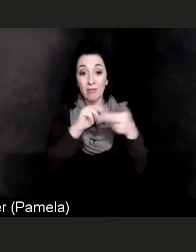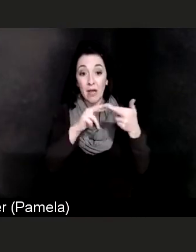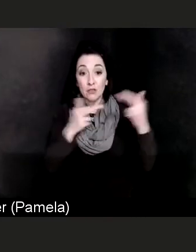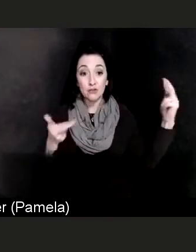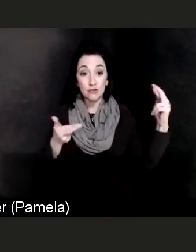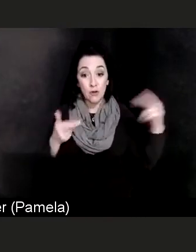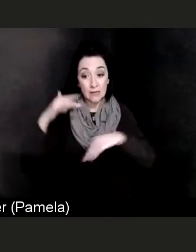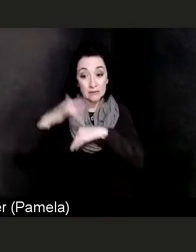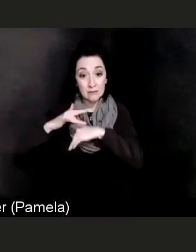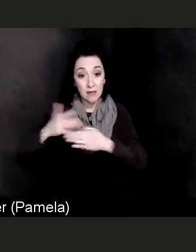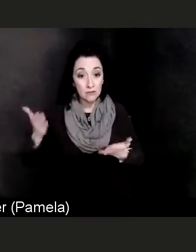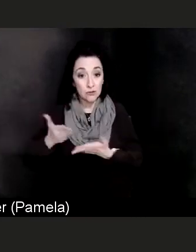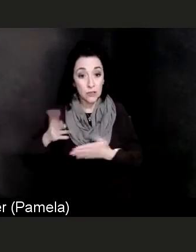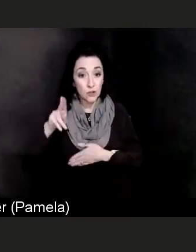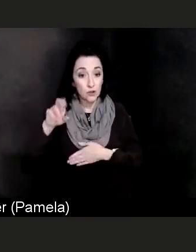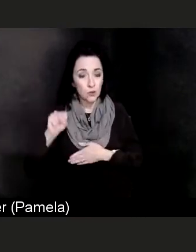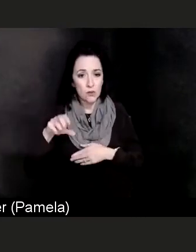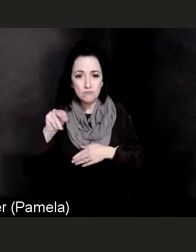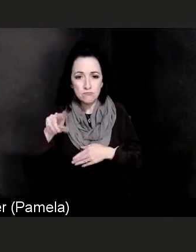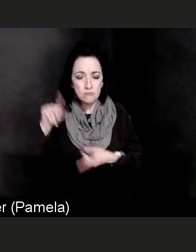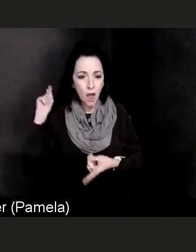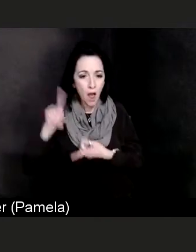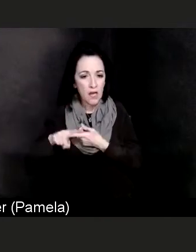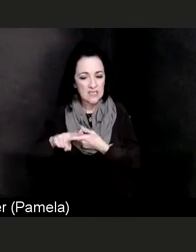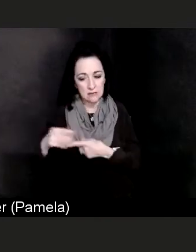up until last month, being January.